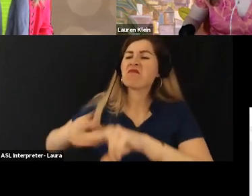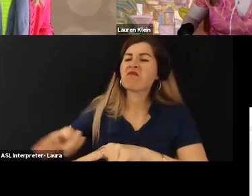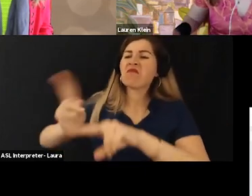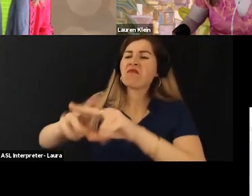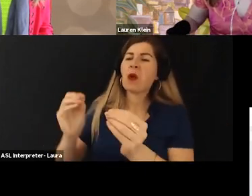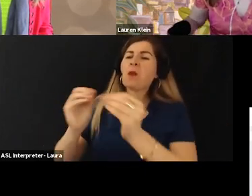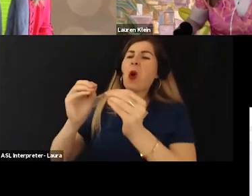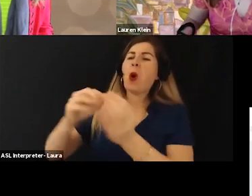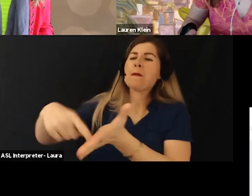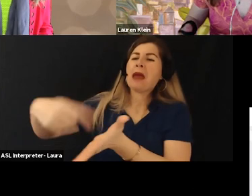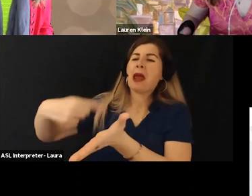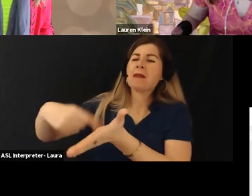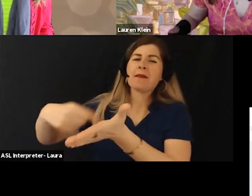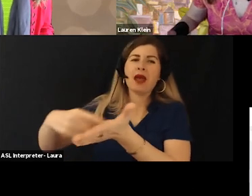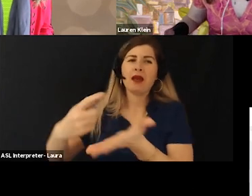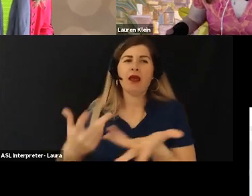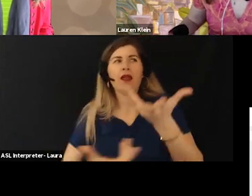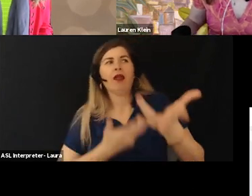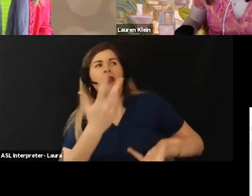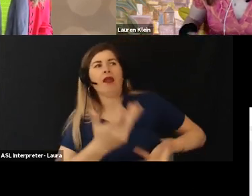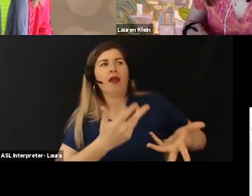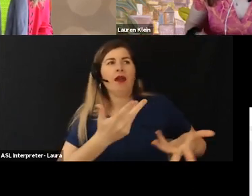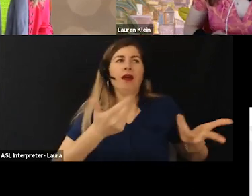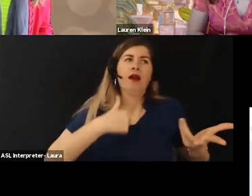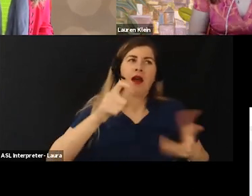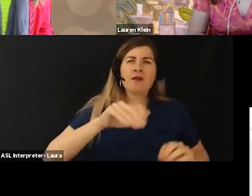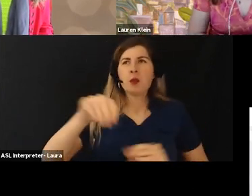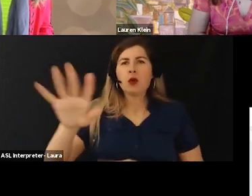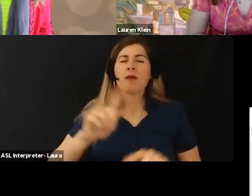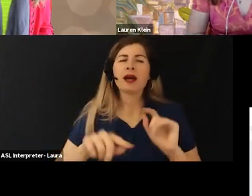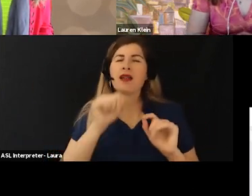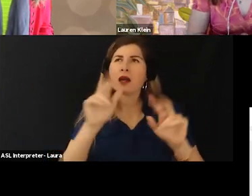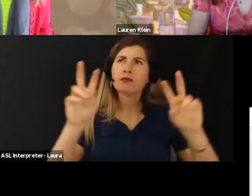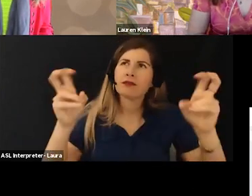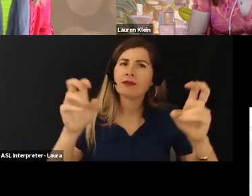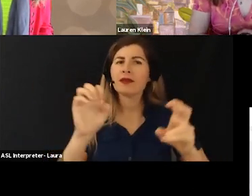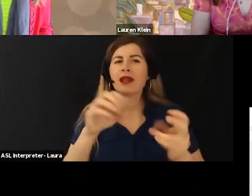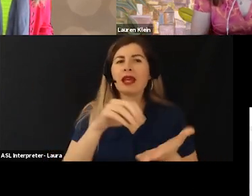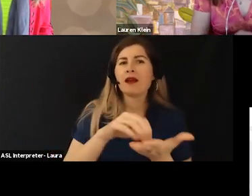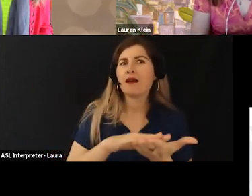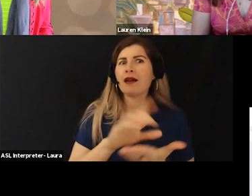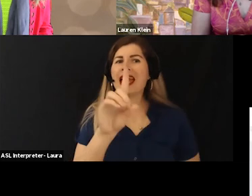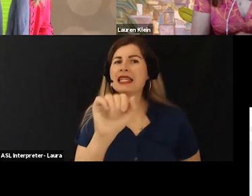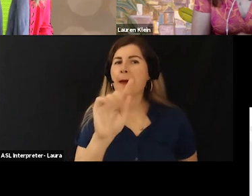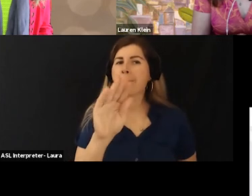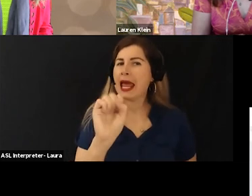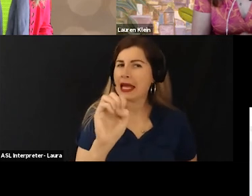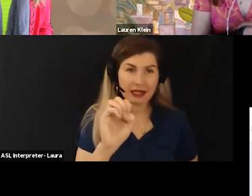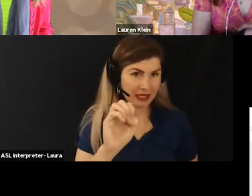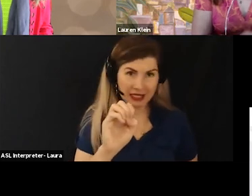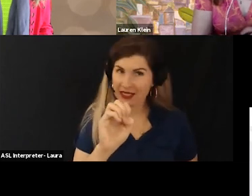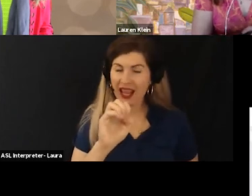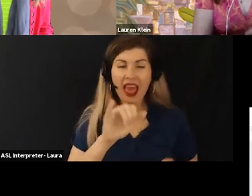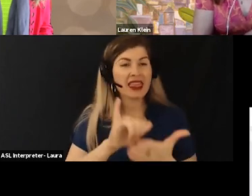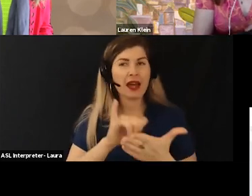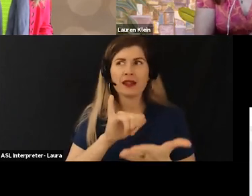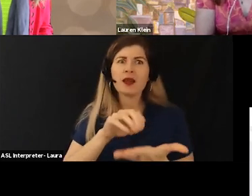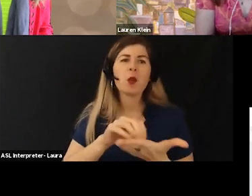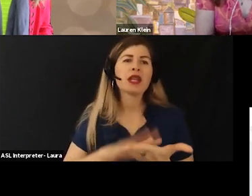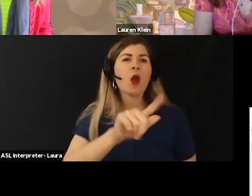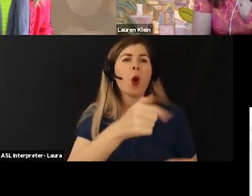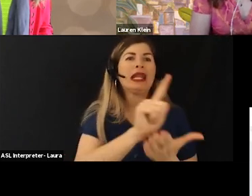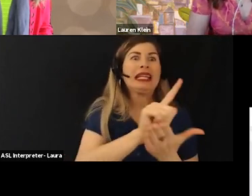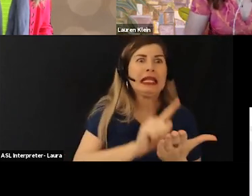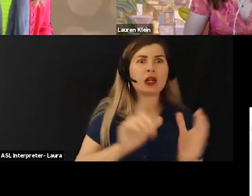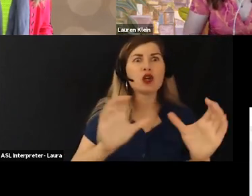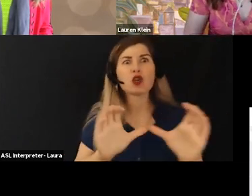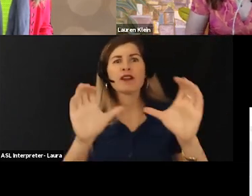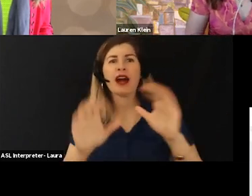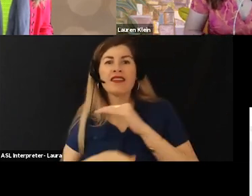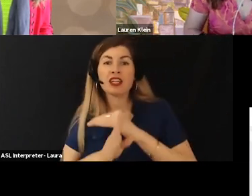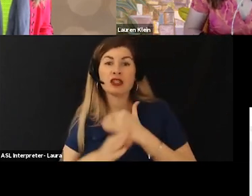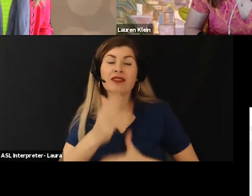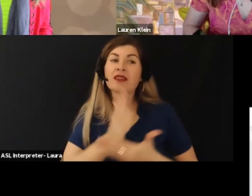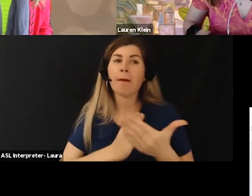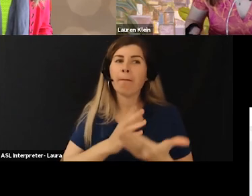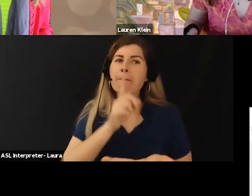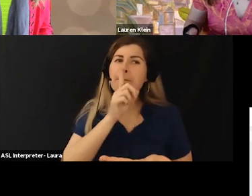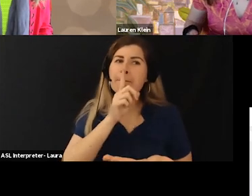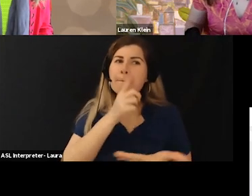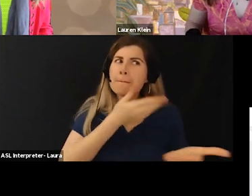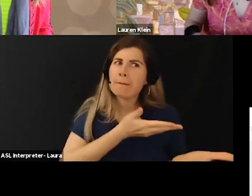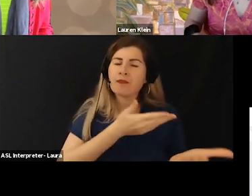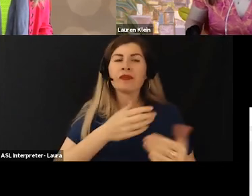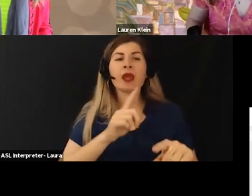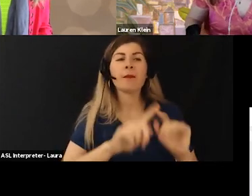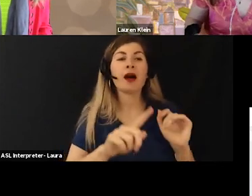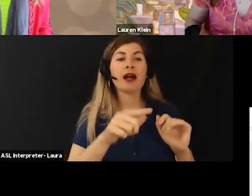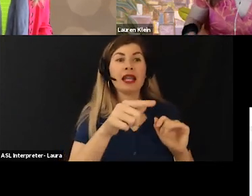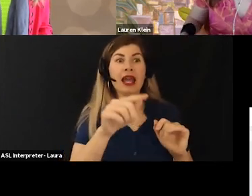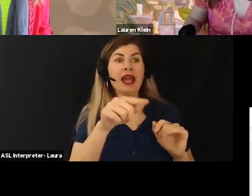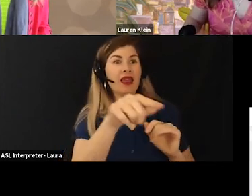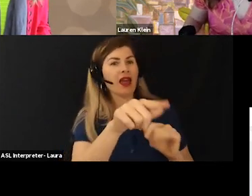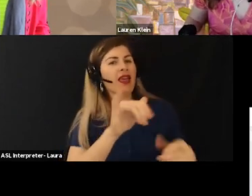you know that we know to sort of get you out of your home but they're not registered in a data set that is only tracking, legal, sort of legally certified registered evictions, but because the EMP works with local community groups.